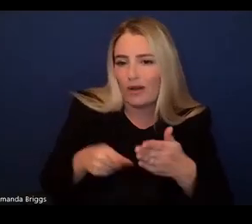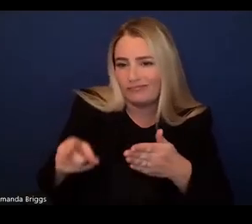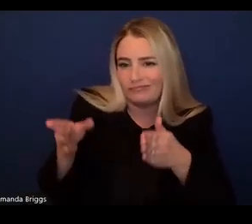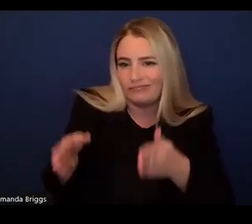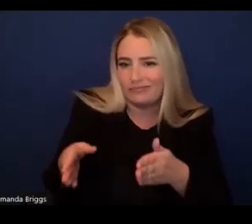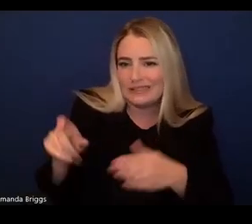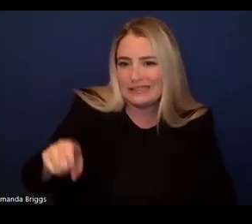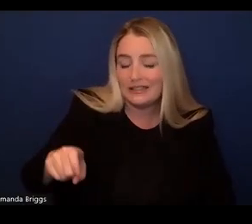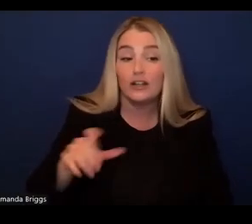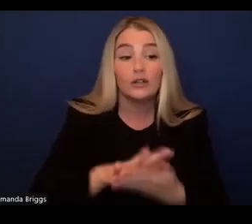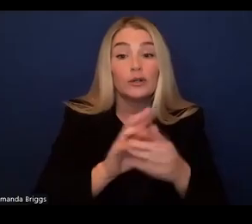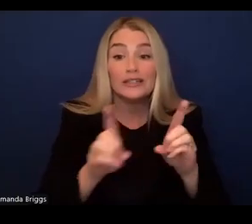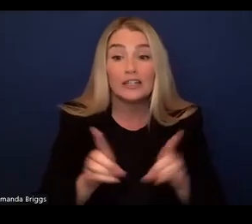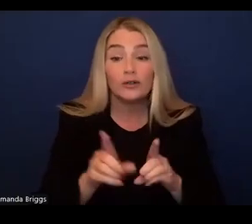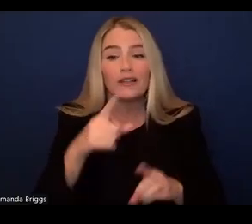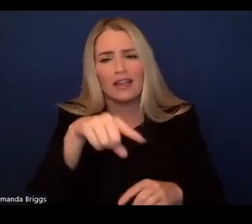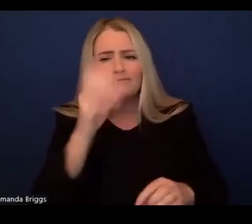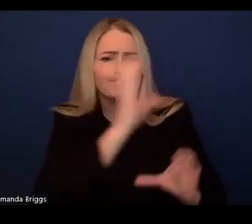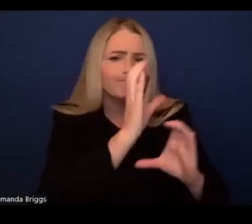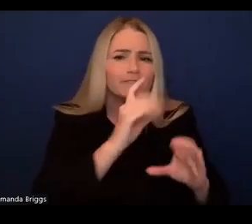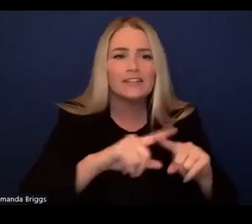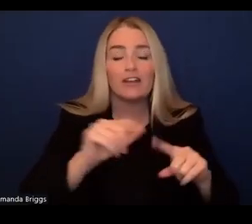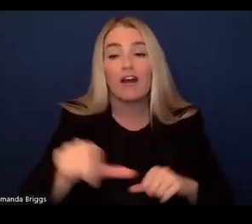The school district does have to look at alternative transportation.